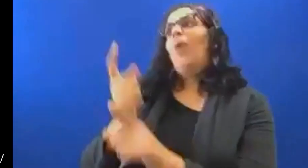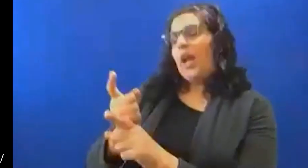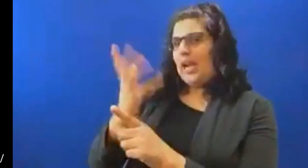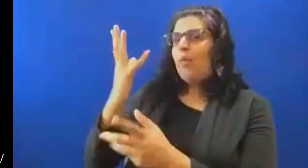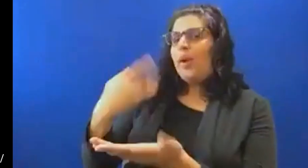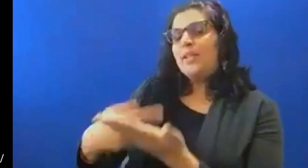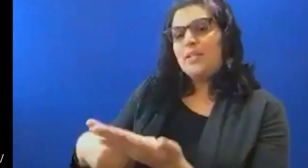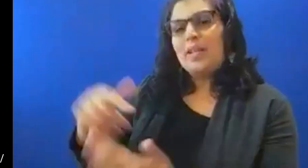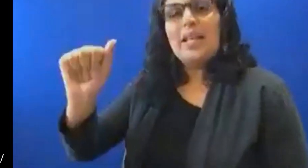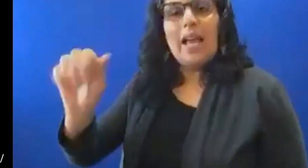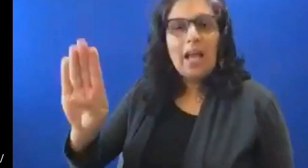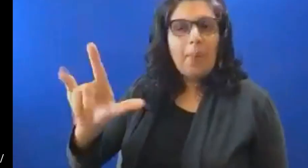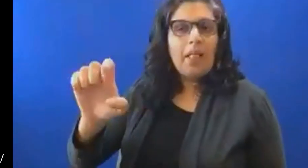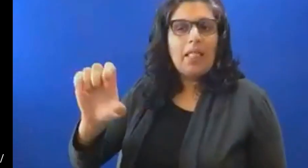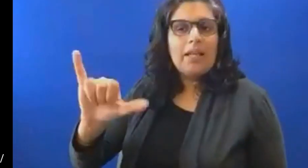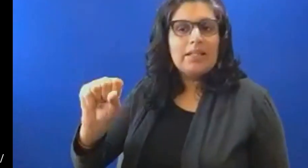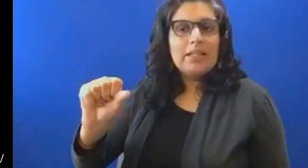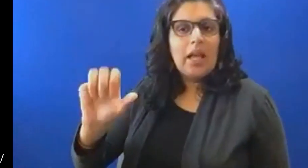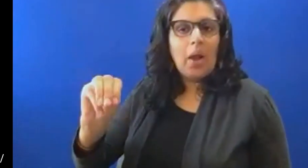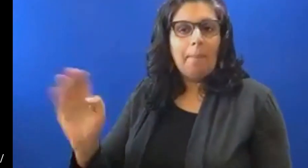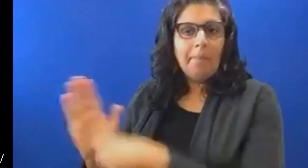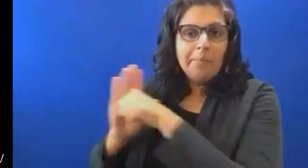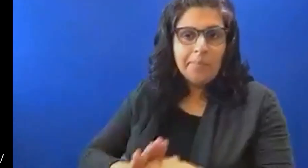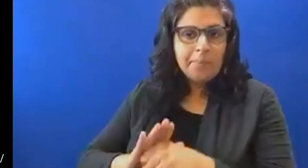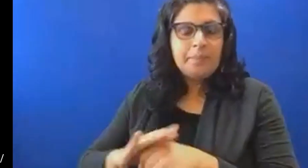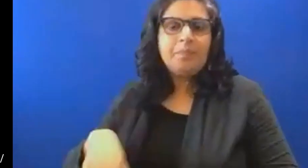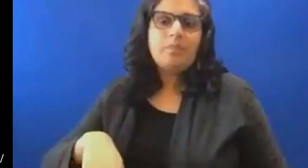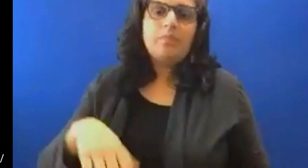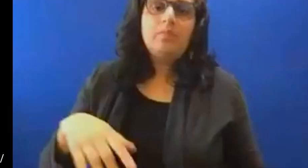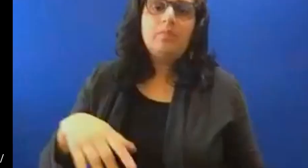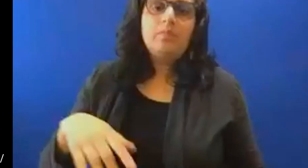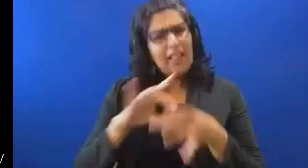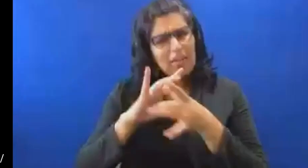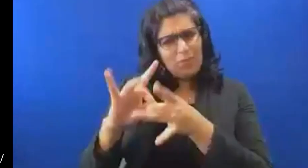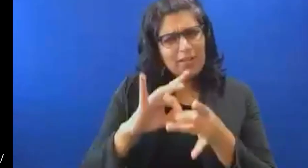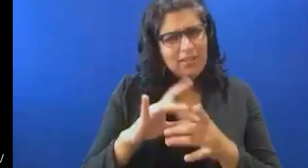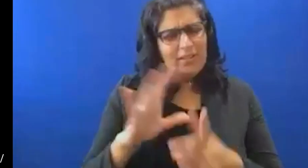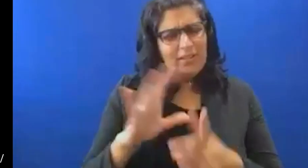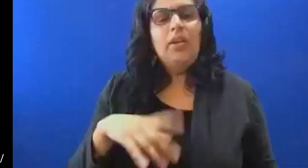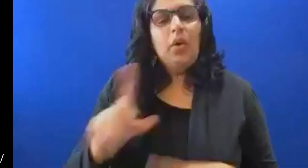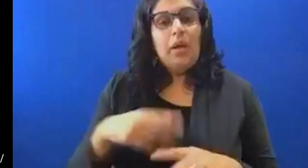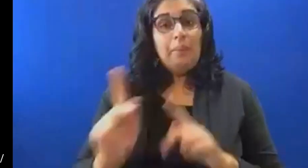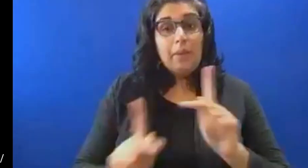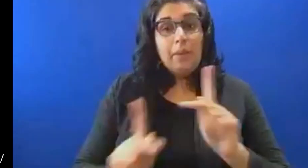I think that this is related because often when people try to use different words to